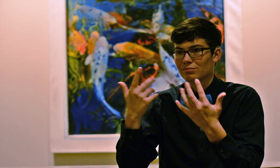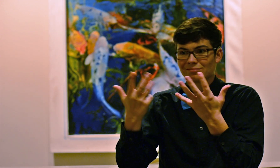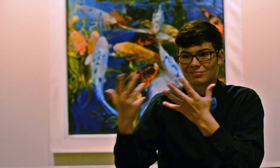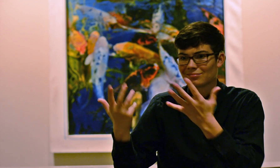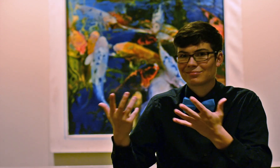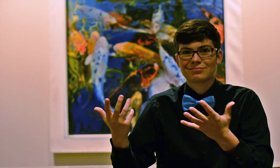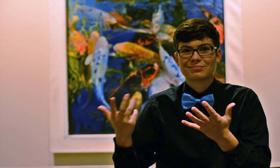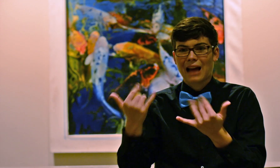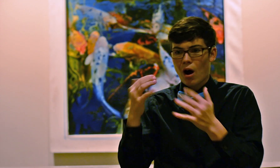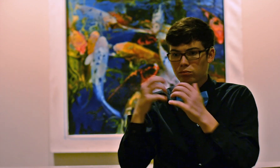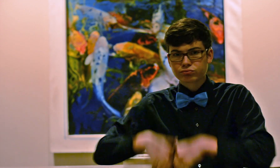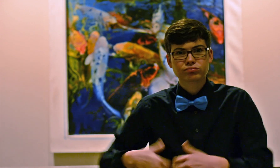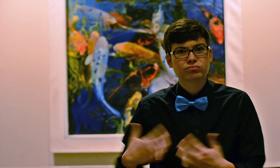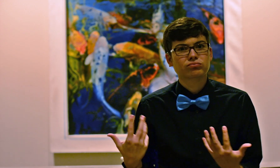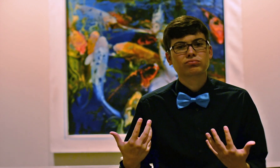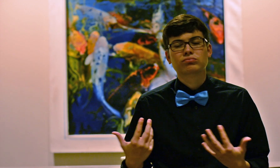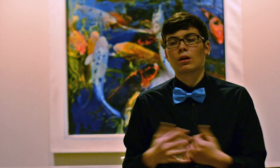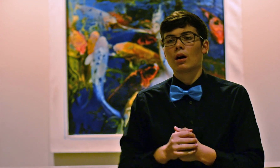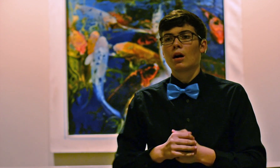These types of organizations are gone